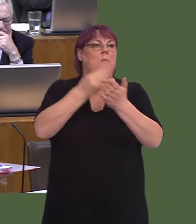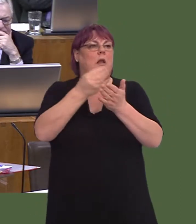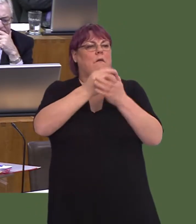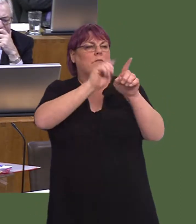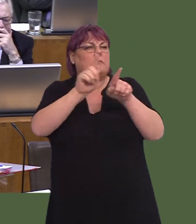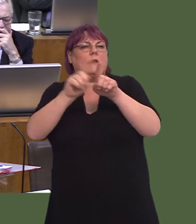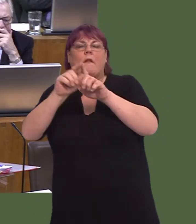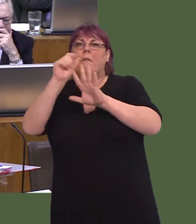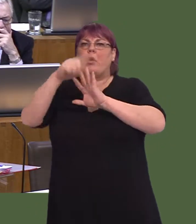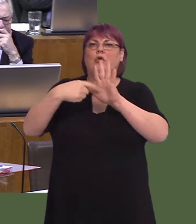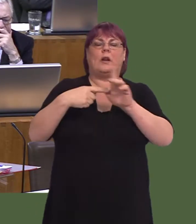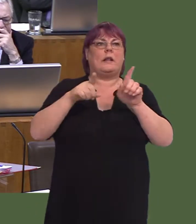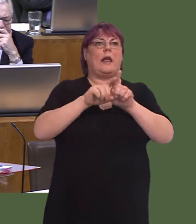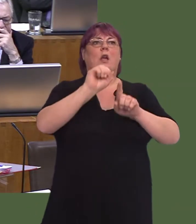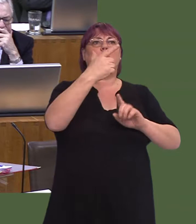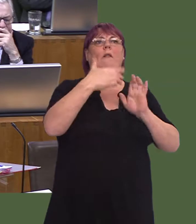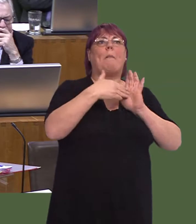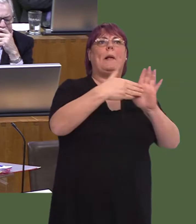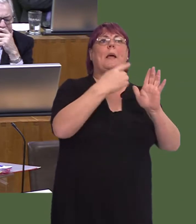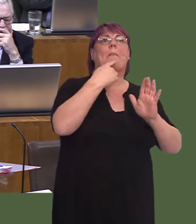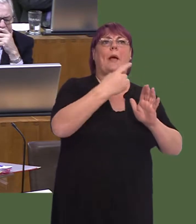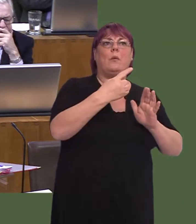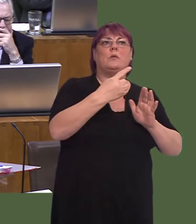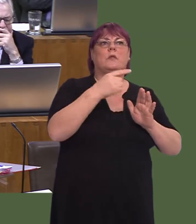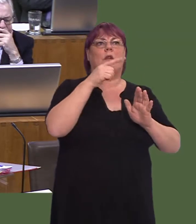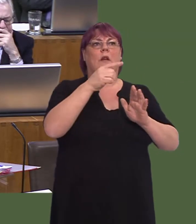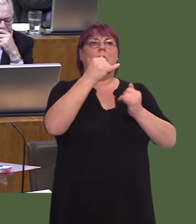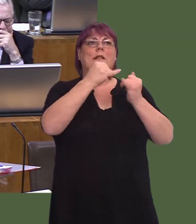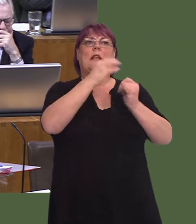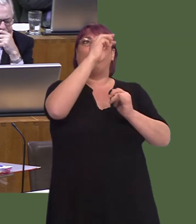Wales, including over £12 million in the South Wales West region.